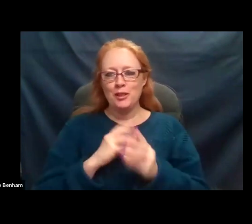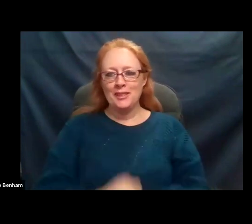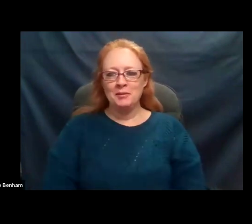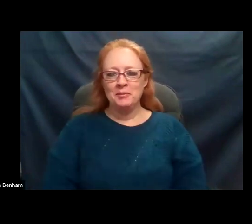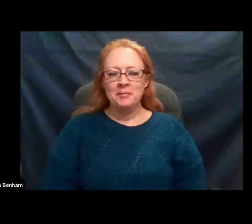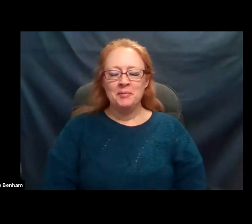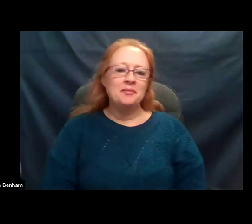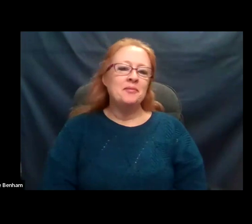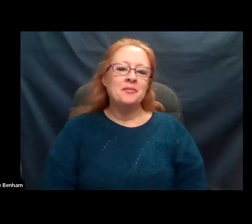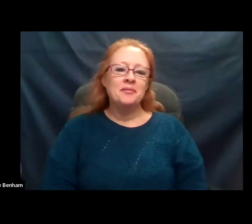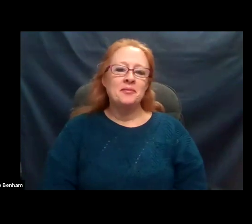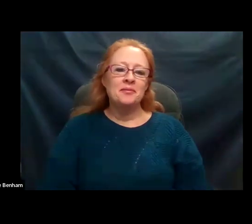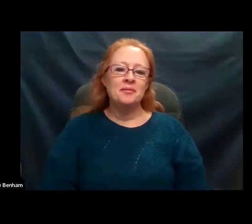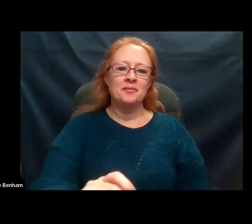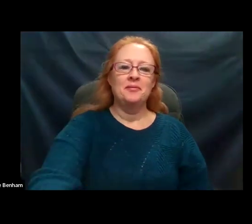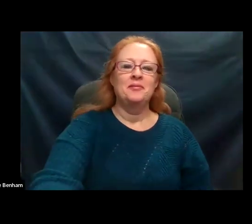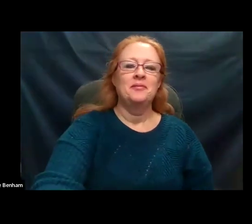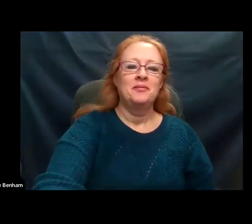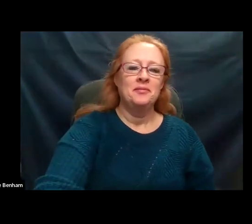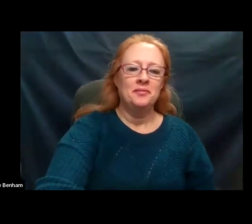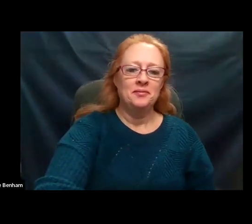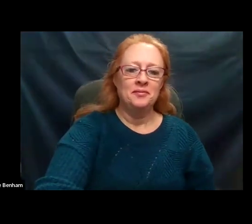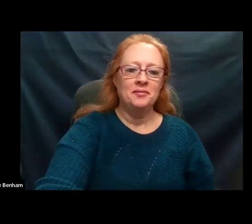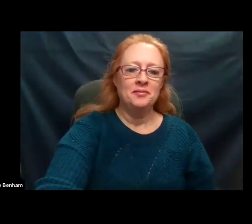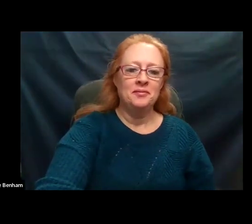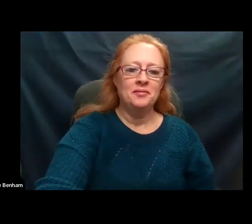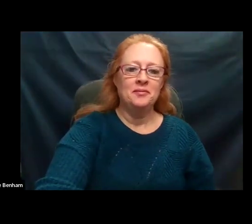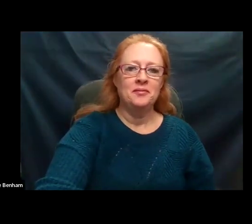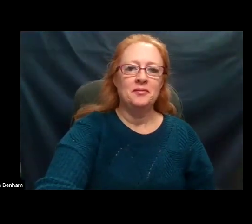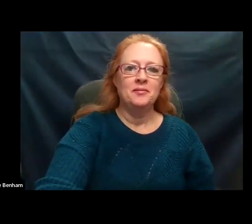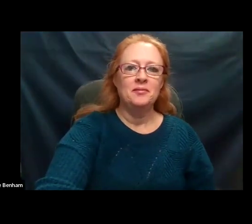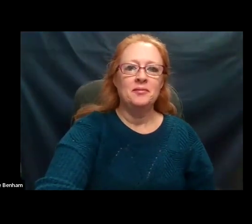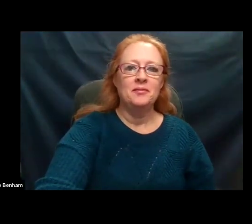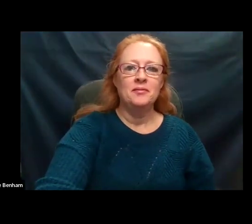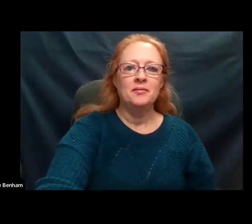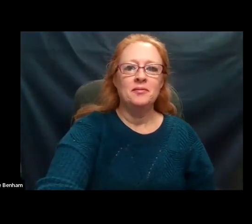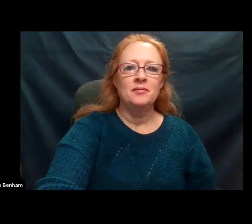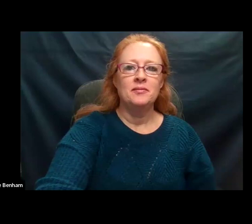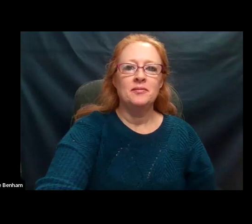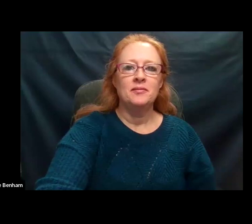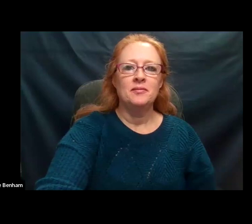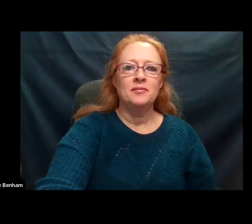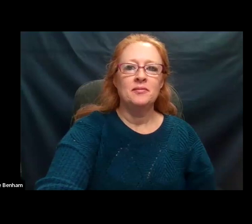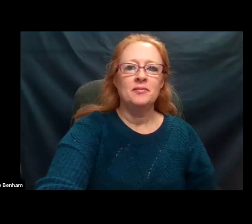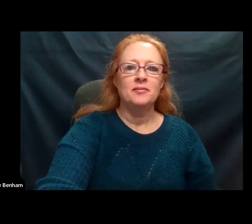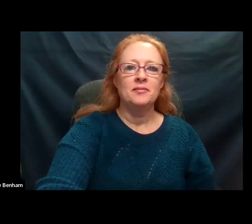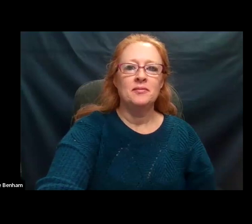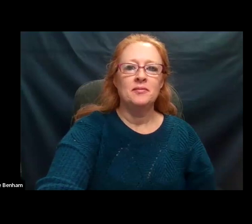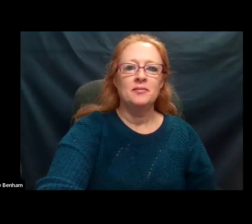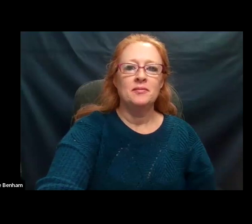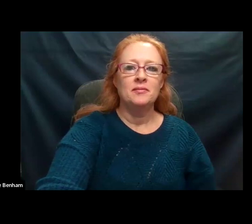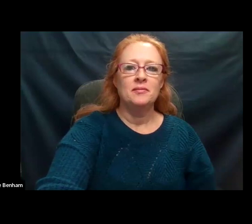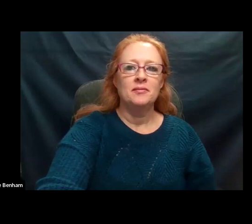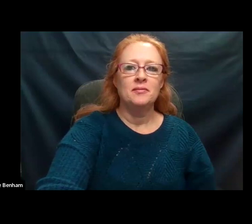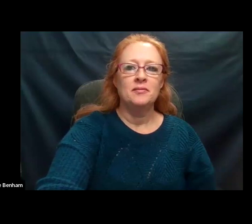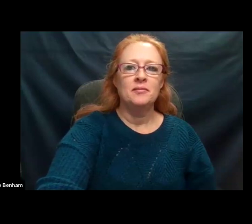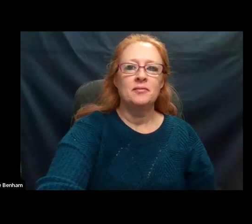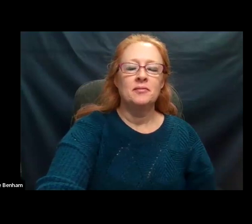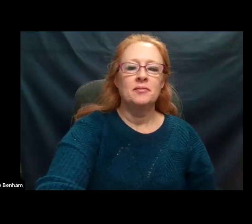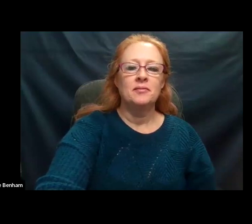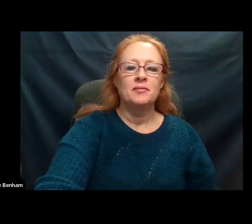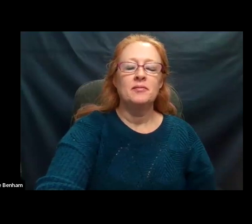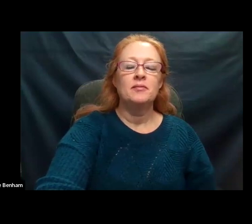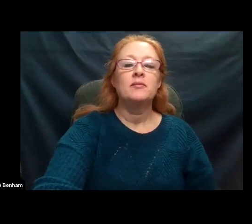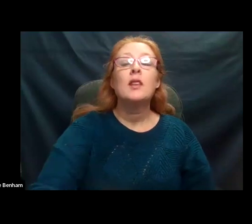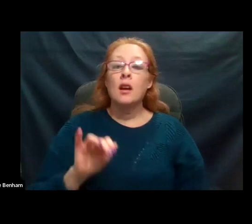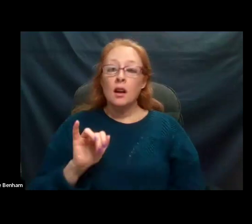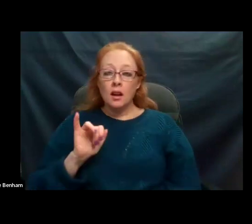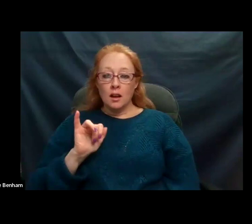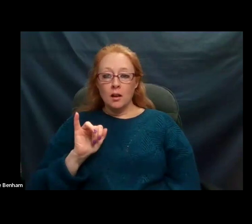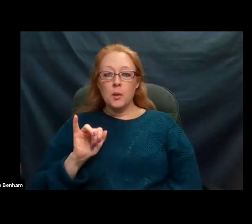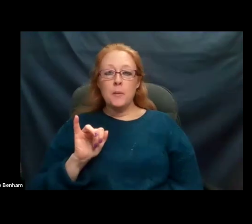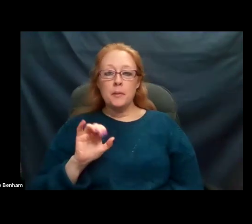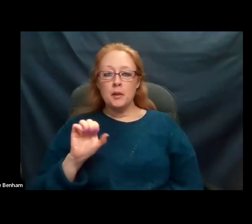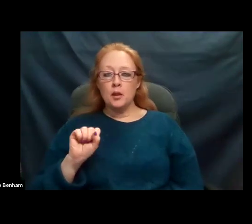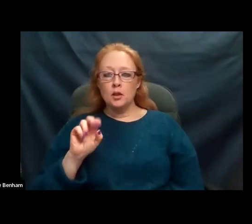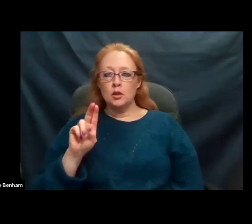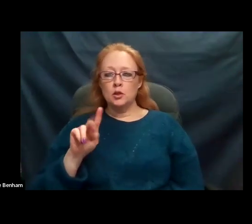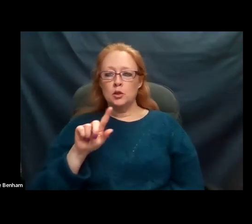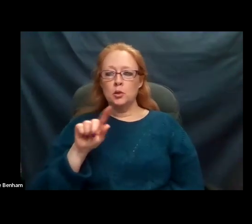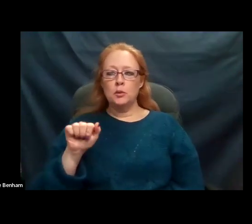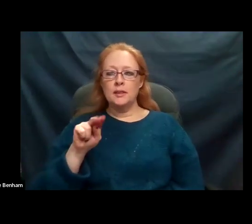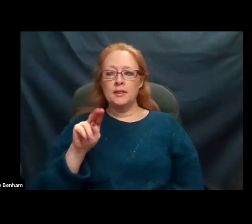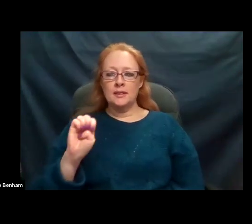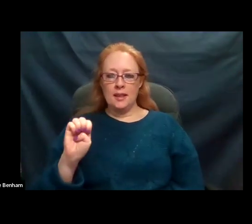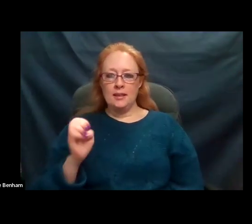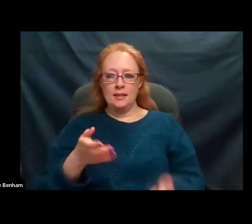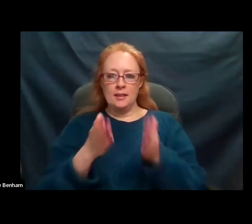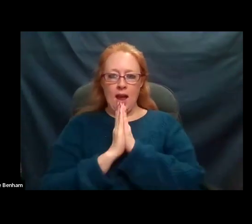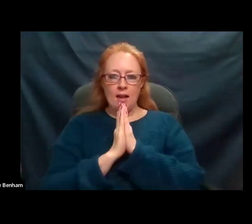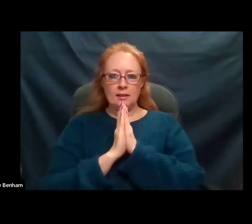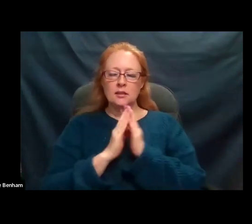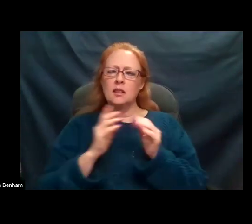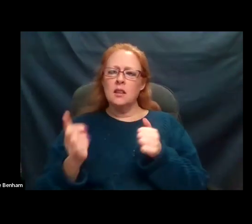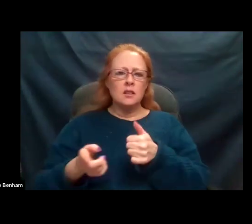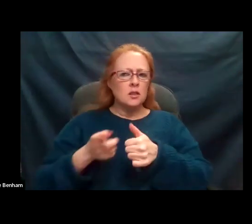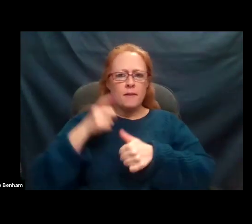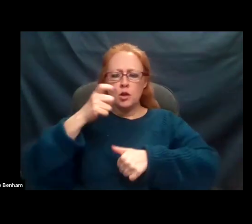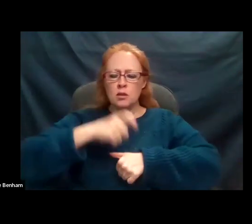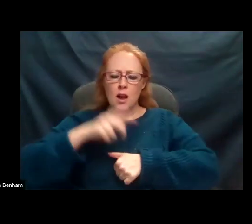I was excited.